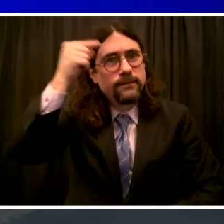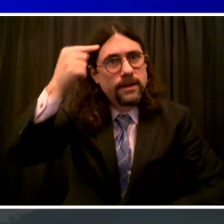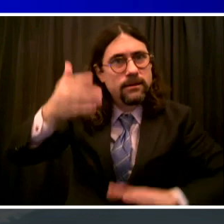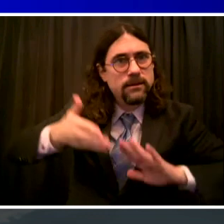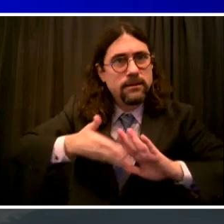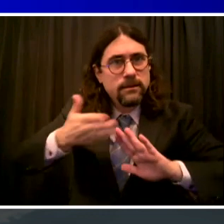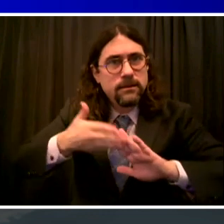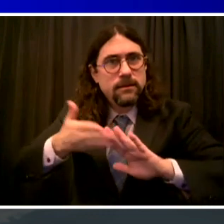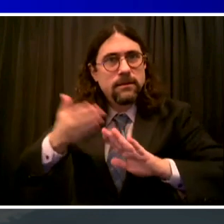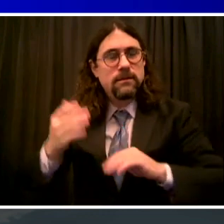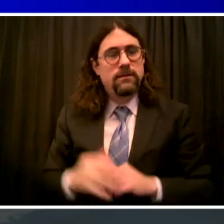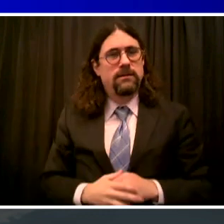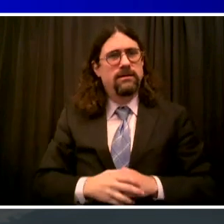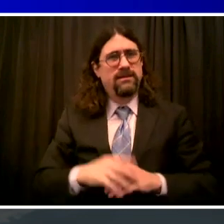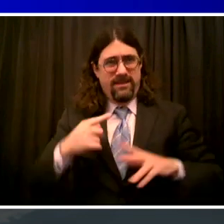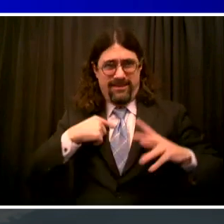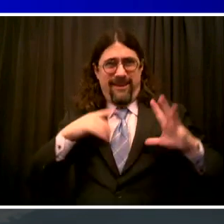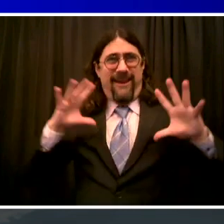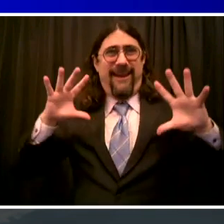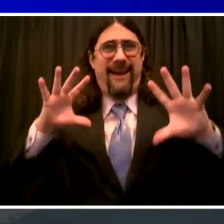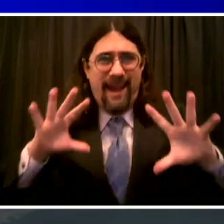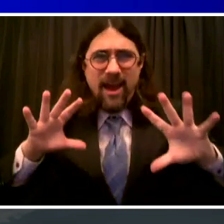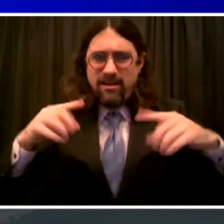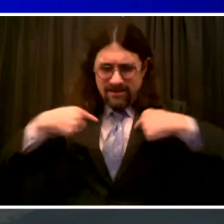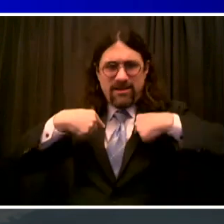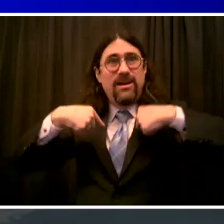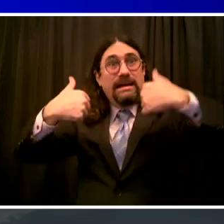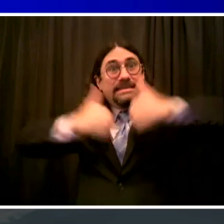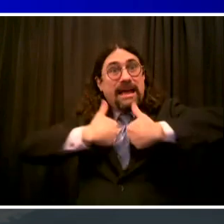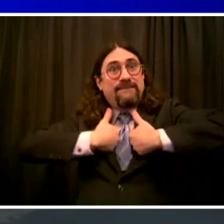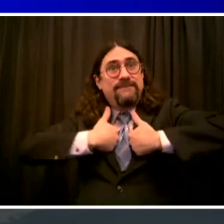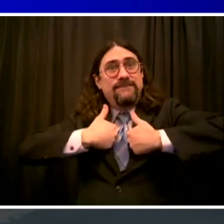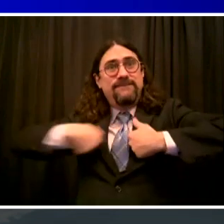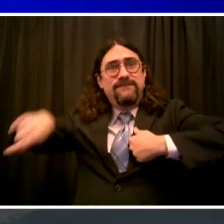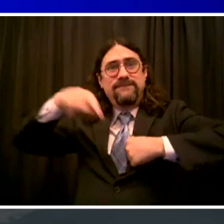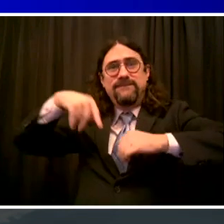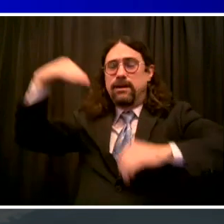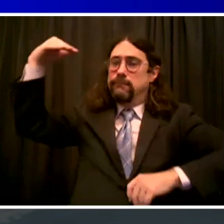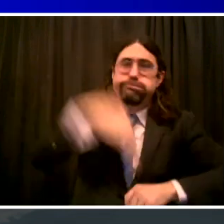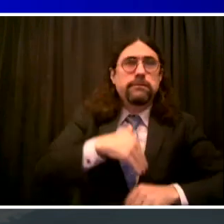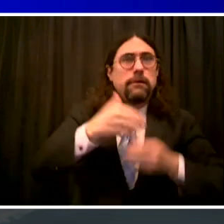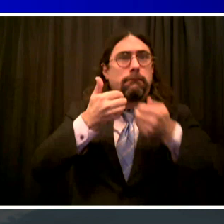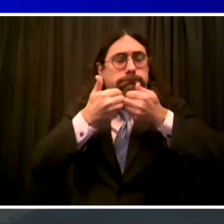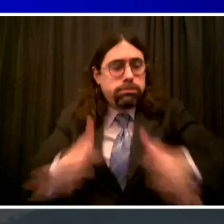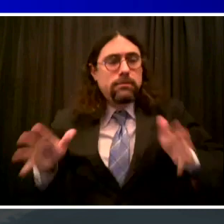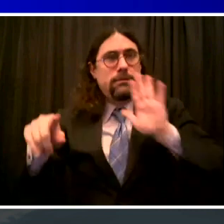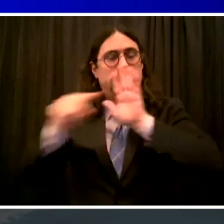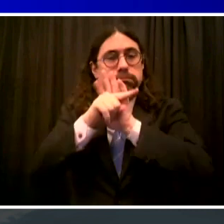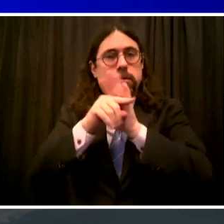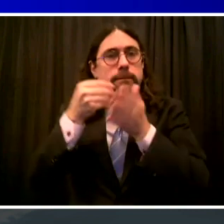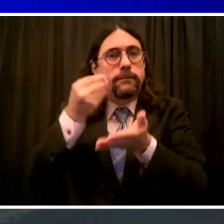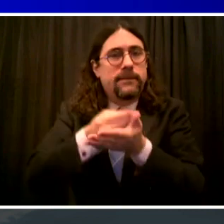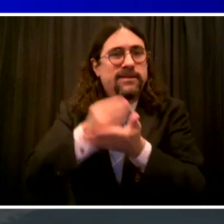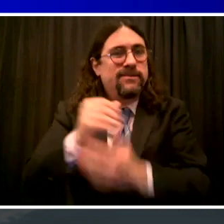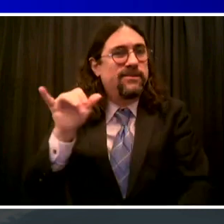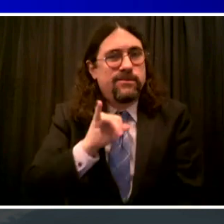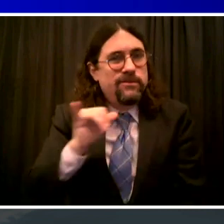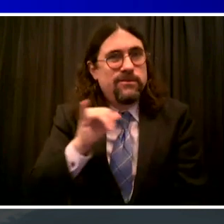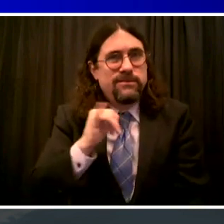TAKE CARE OF YOU, WE'VE TAKEN A HUGE FINANCI AL HIT, AND IT ONLY GETS WORSE ALL THE TIME.